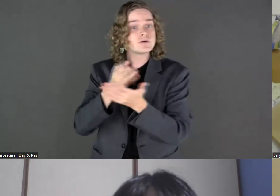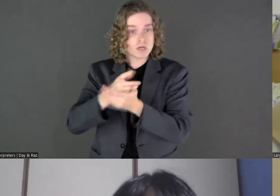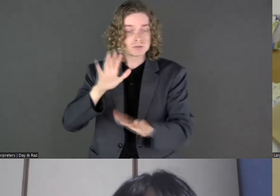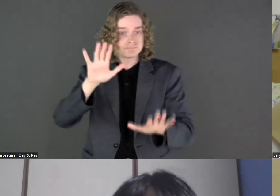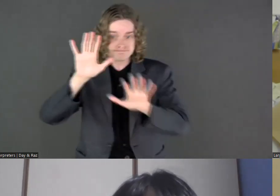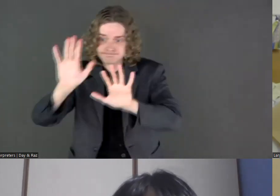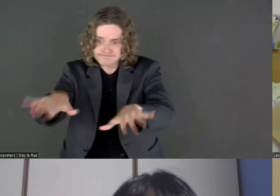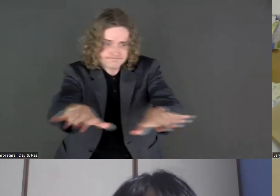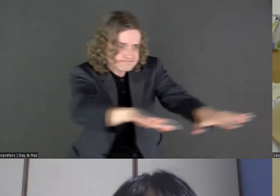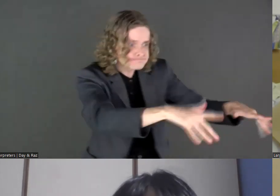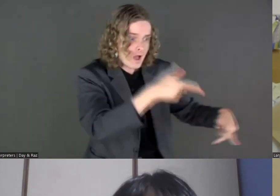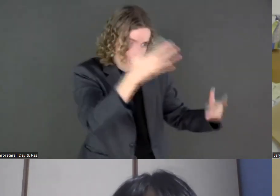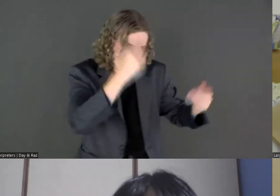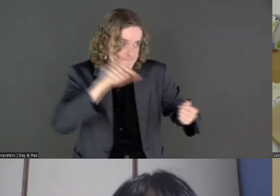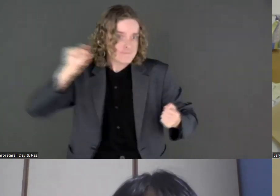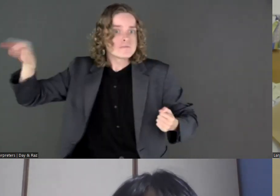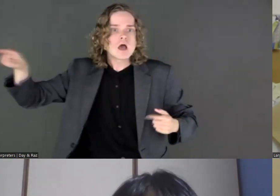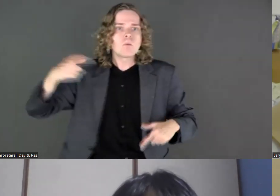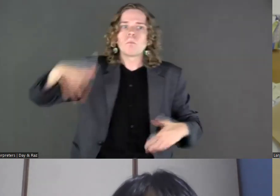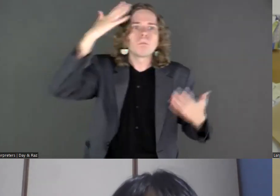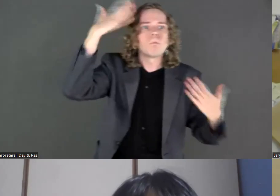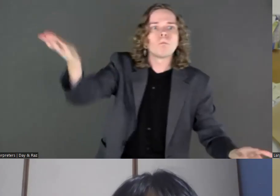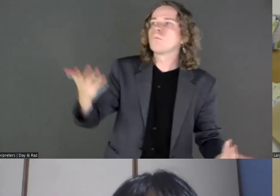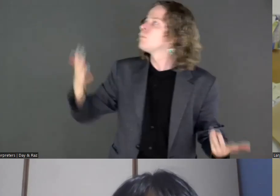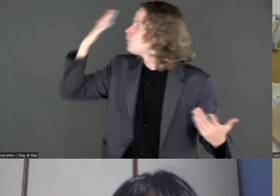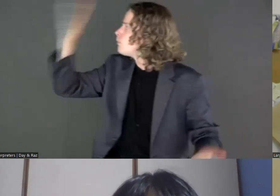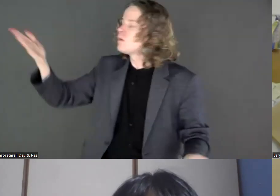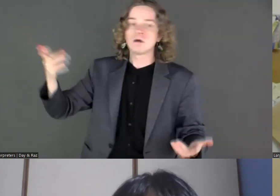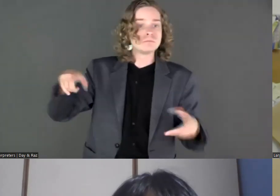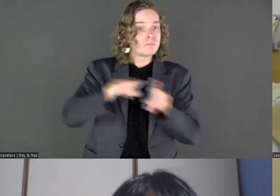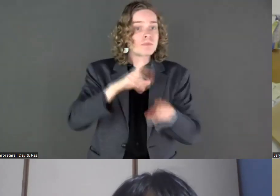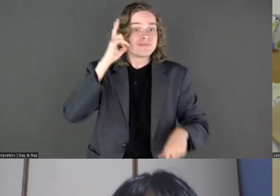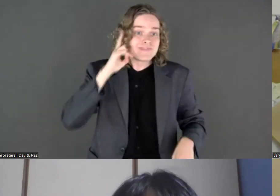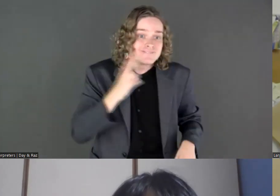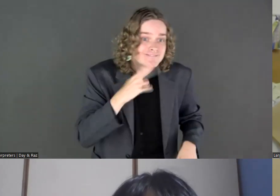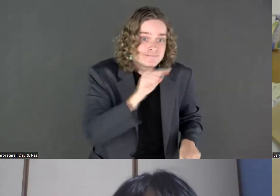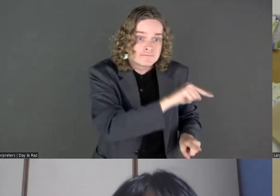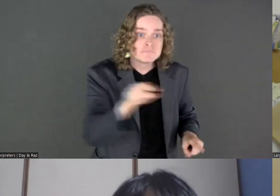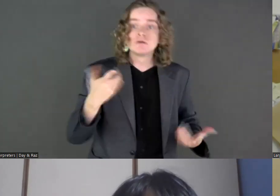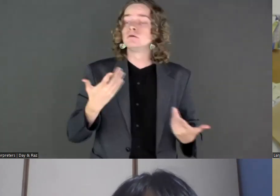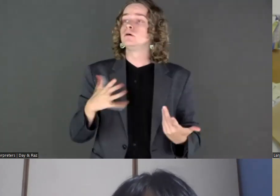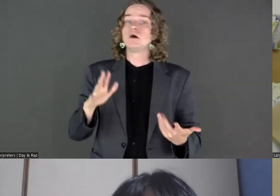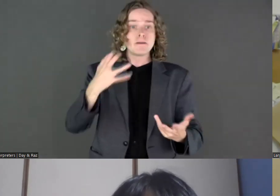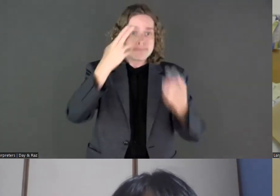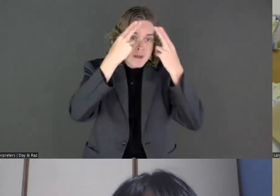or people with blindness, even now can't get the information so that they could get the assistance,